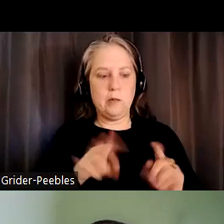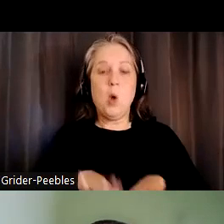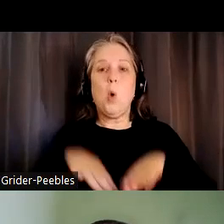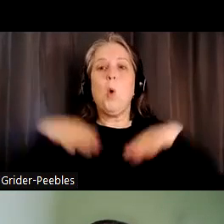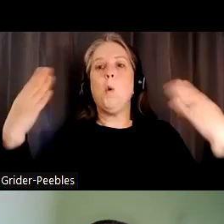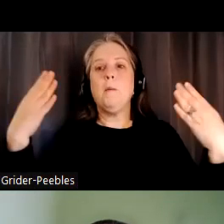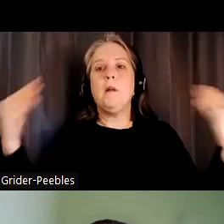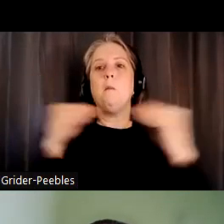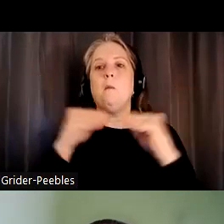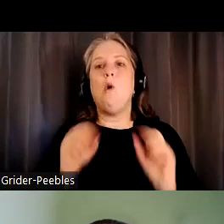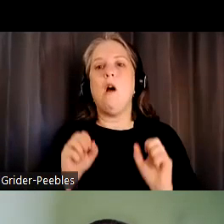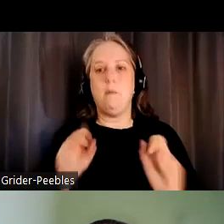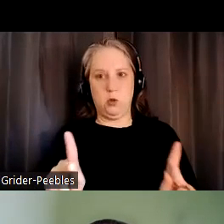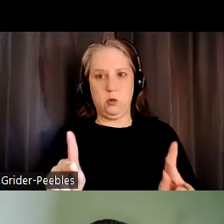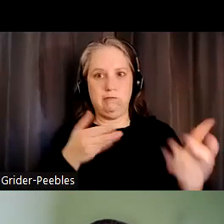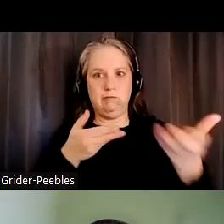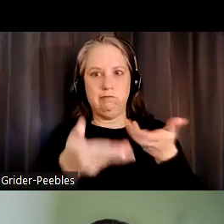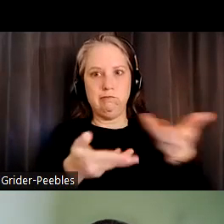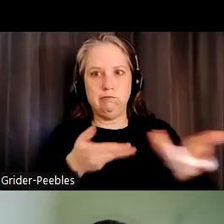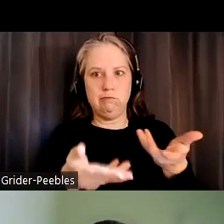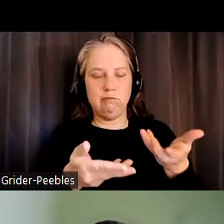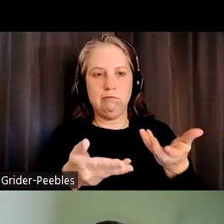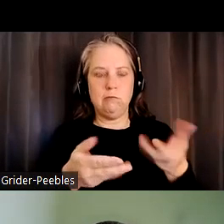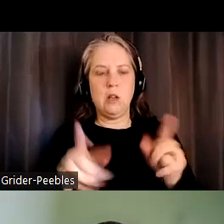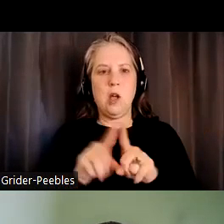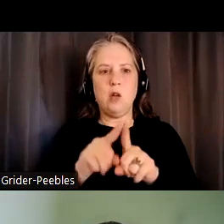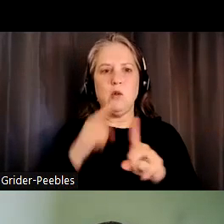I also use the term access profiles opposed to access needs.